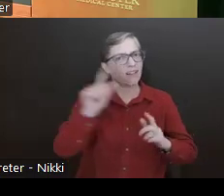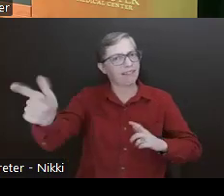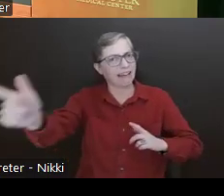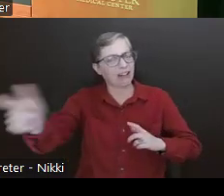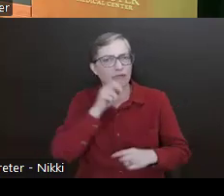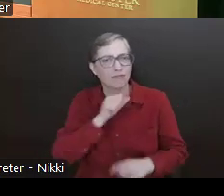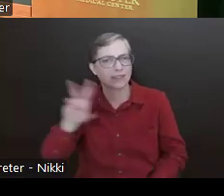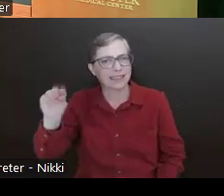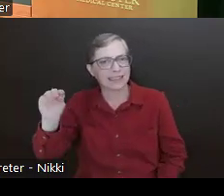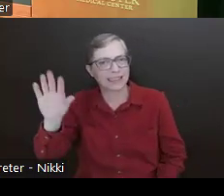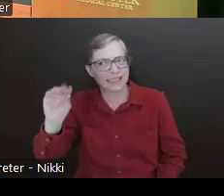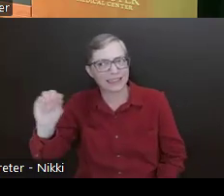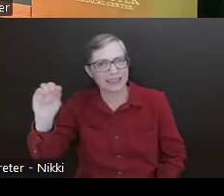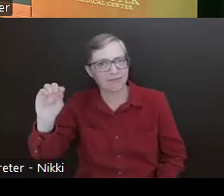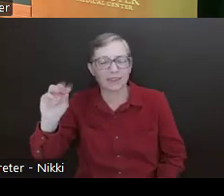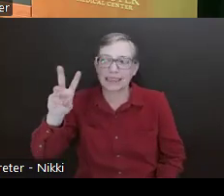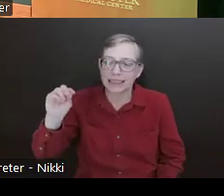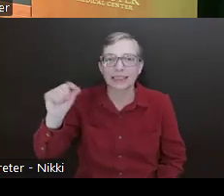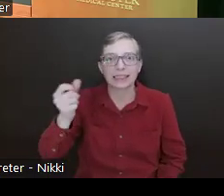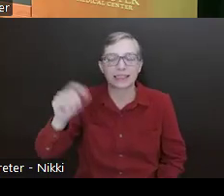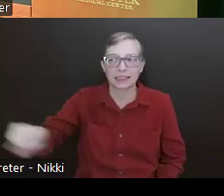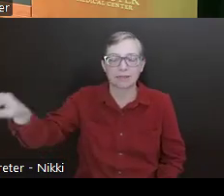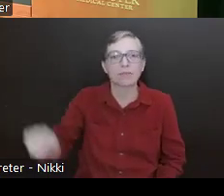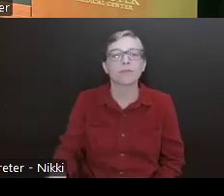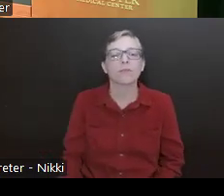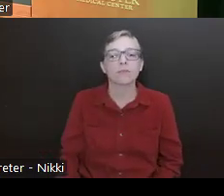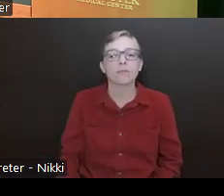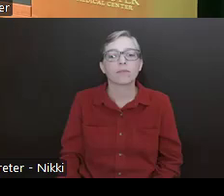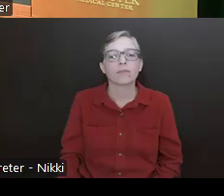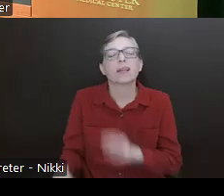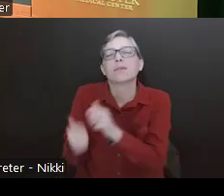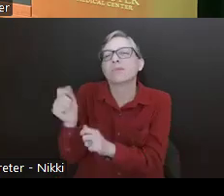folks actually didn't really have major depressive disorder the vast majority of them uh and so it's